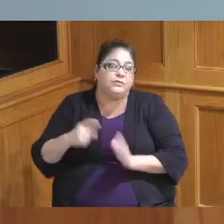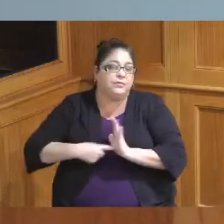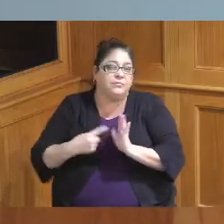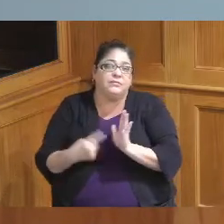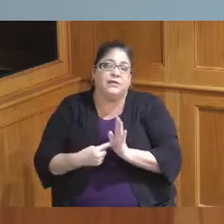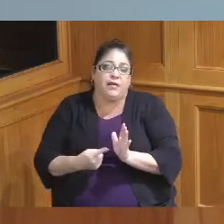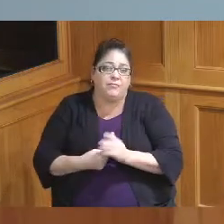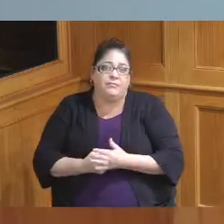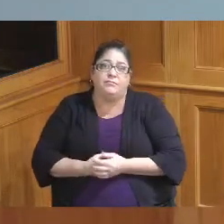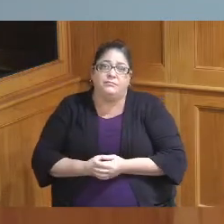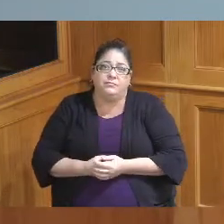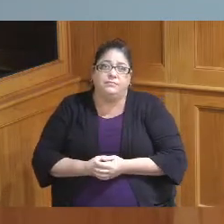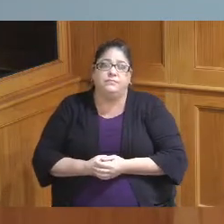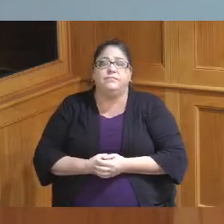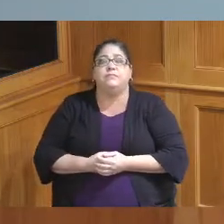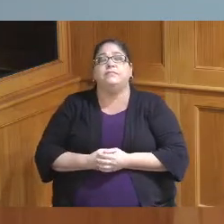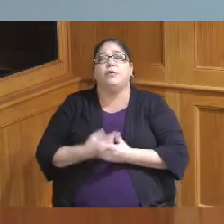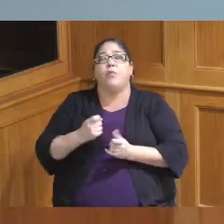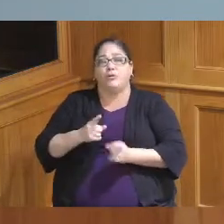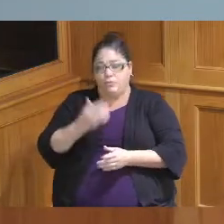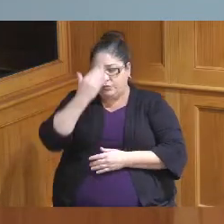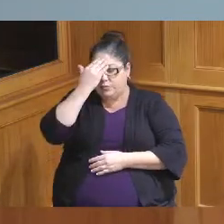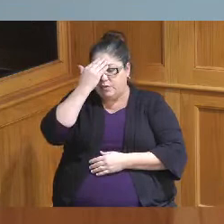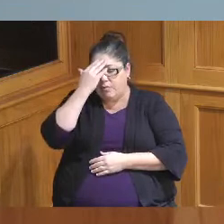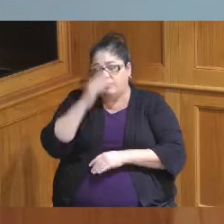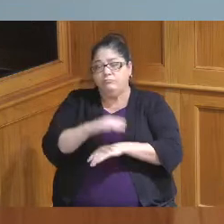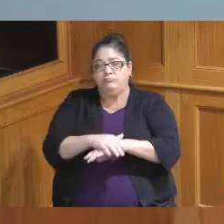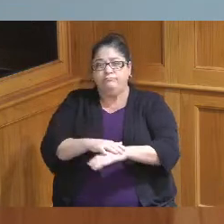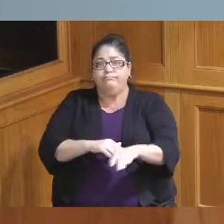and I want you to have that comfort in knowing that there are a lot of good news stories that